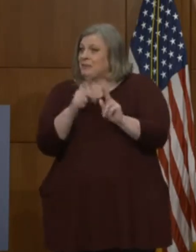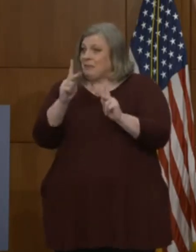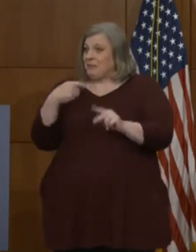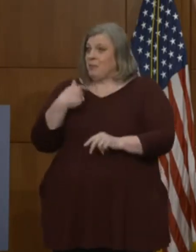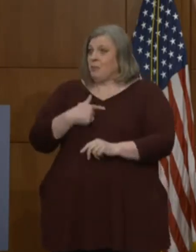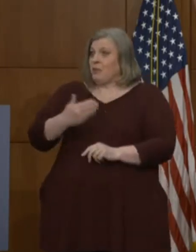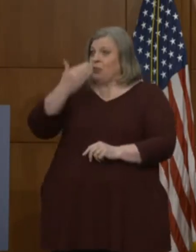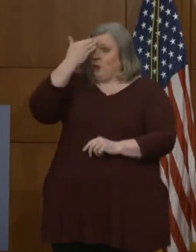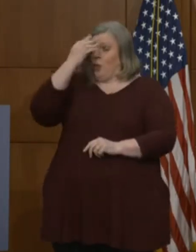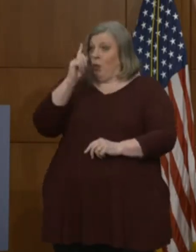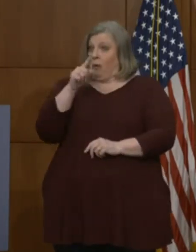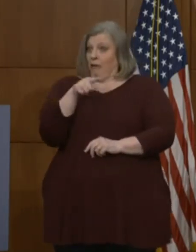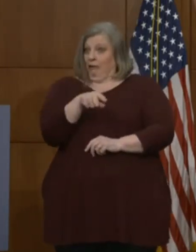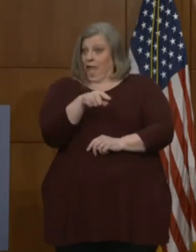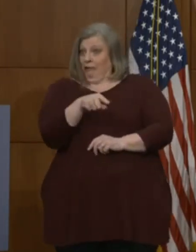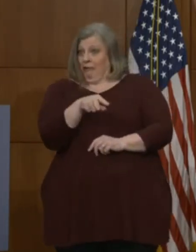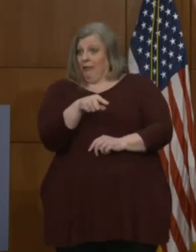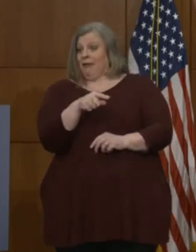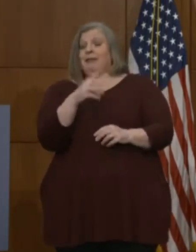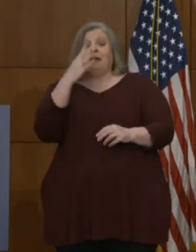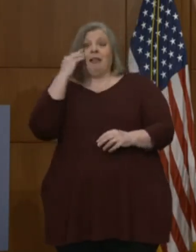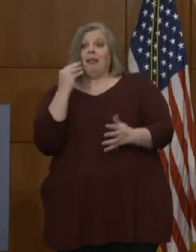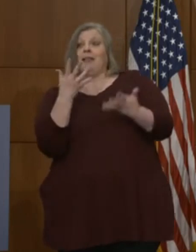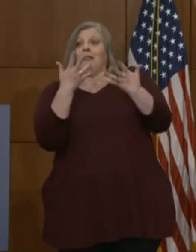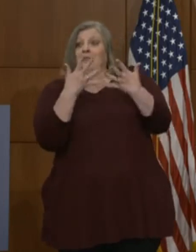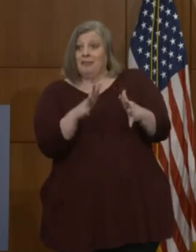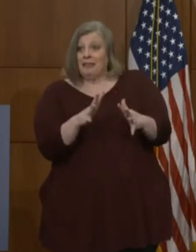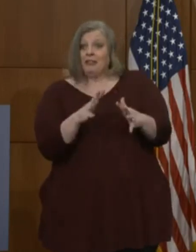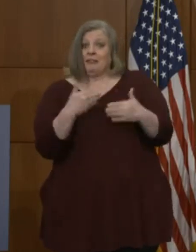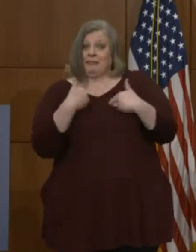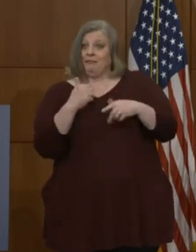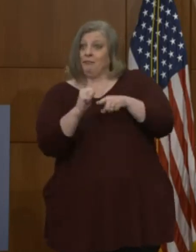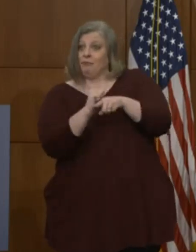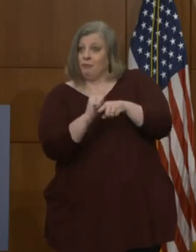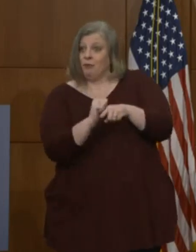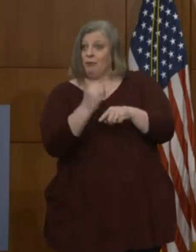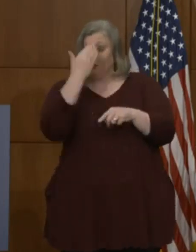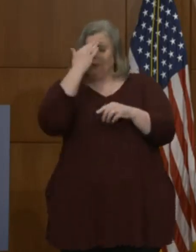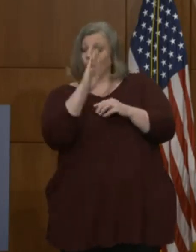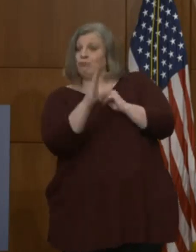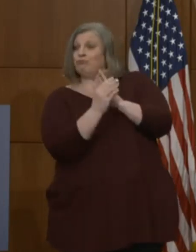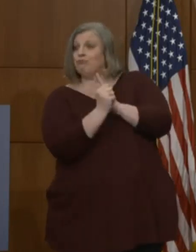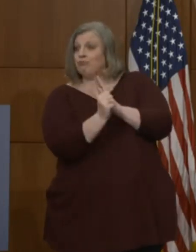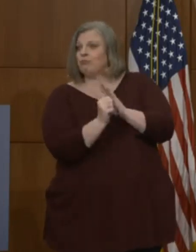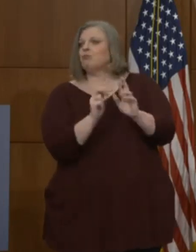NOW WE KNOW WHO THEY ARE THEY’VE HAD BASIC TRAINING WE THEY’VE HAD BASIC TRAINING WE KNOW WHAT THEIR SKILL SETS ARE. KNOW WHAT THEIR SKILL SETS ARE. AND WE ARE IN A POSITION TO